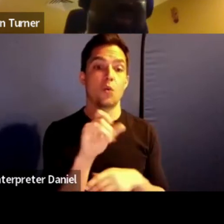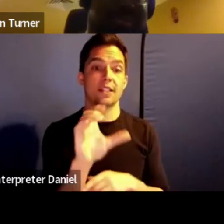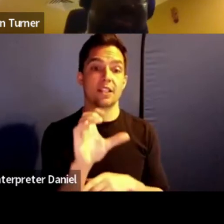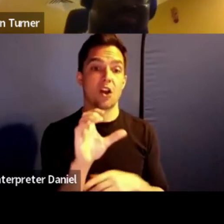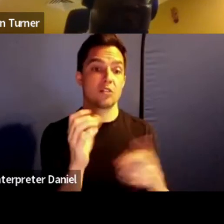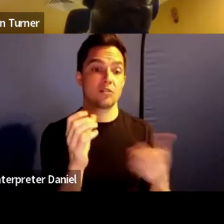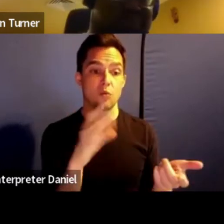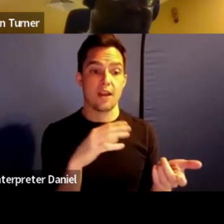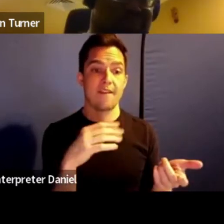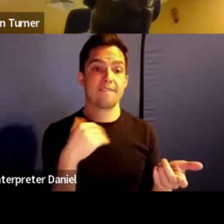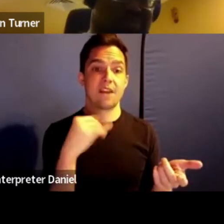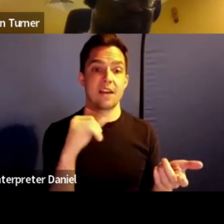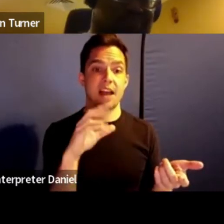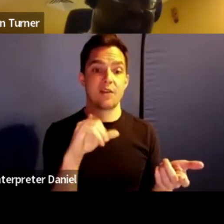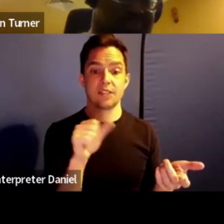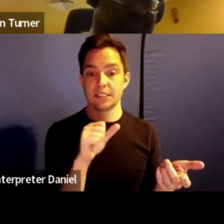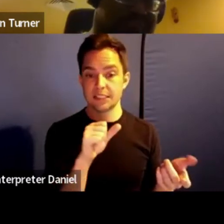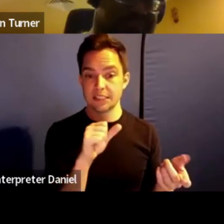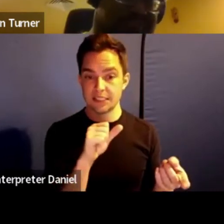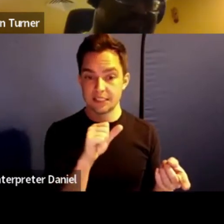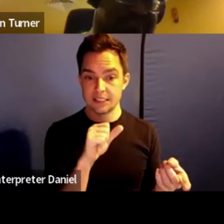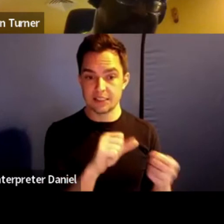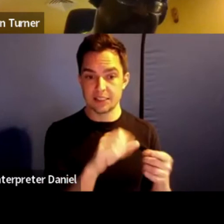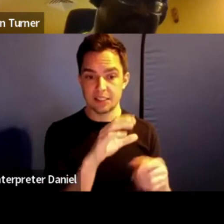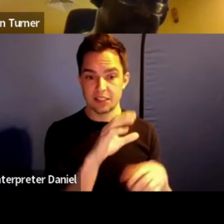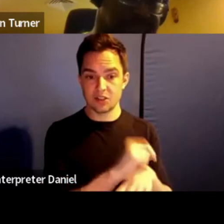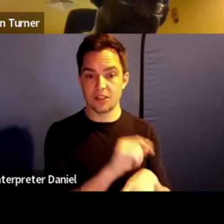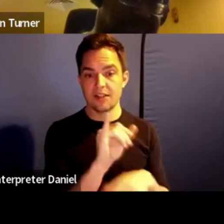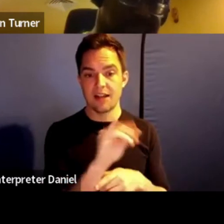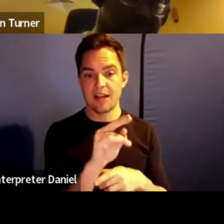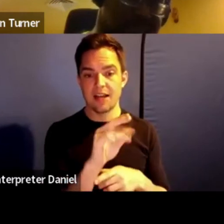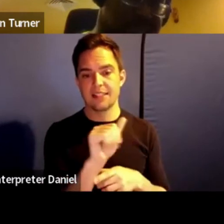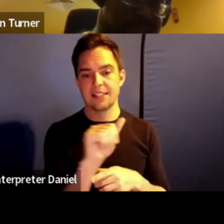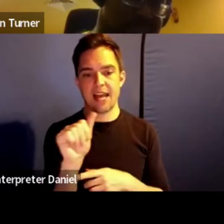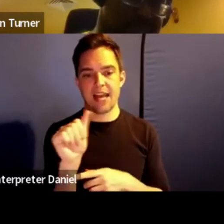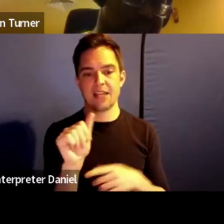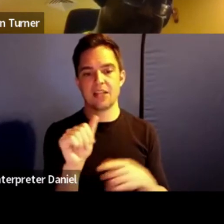Irish consultant, which would be the I&A equivalent of is the I&A